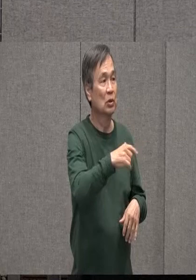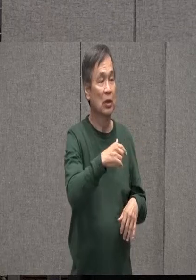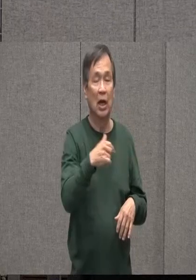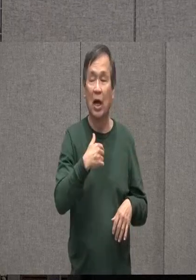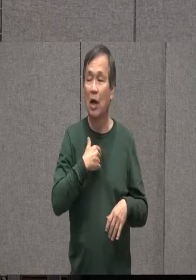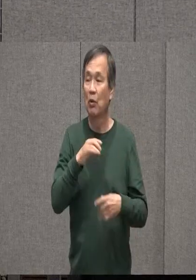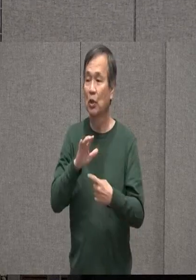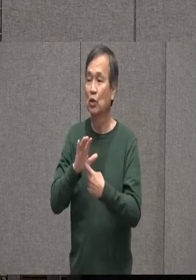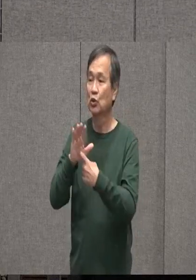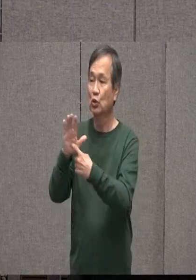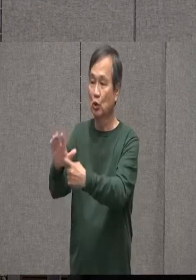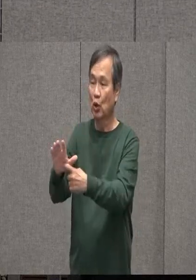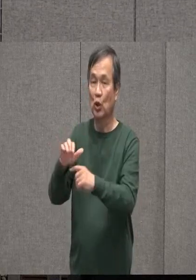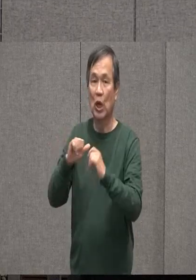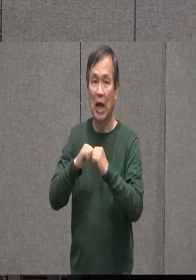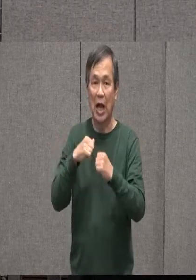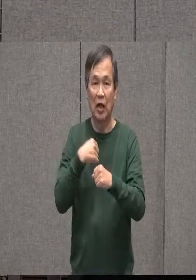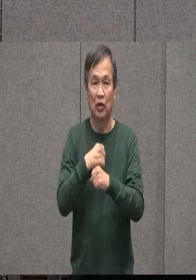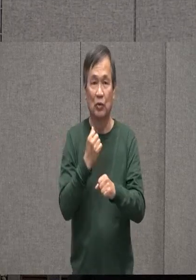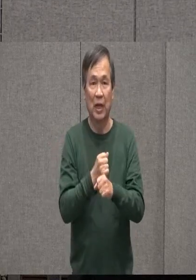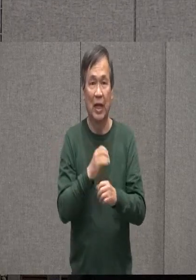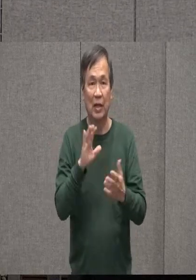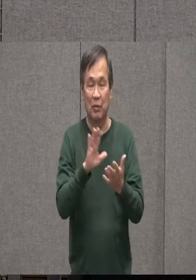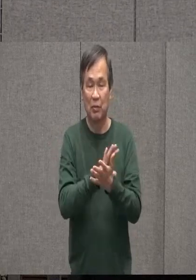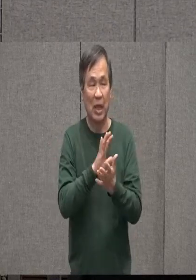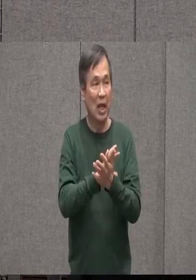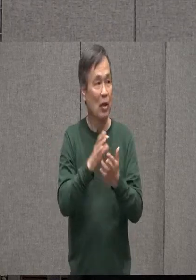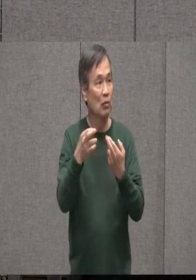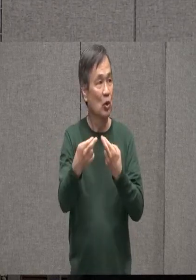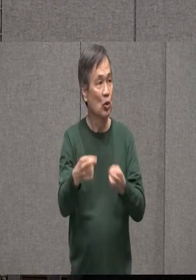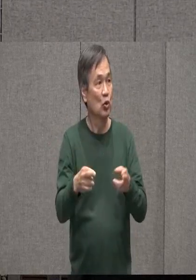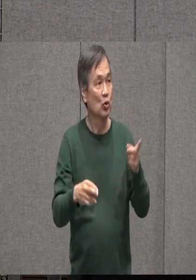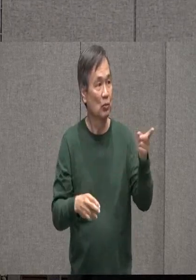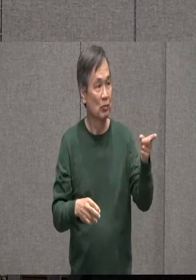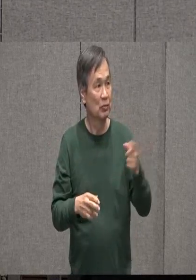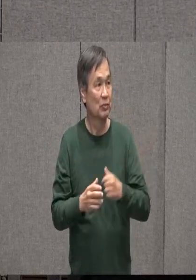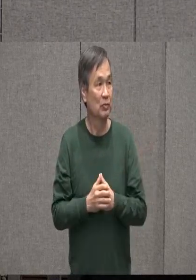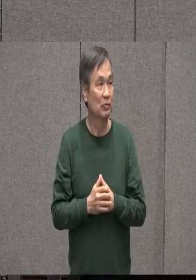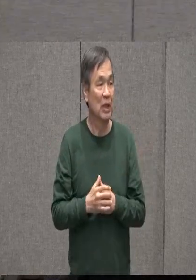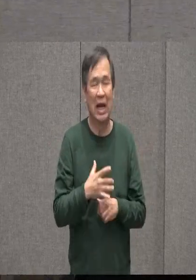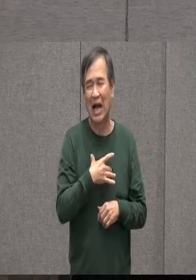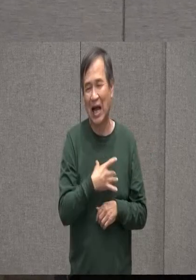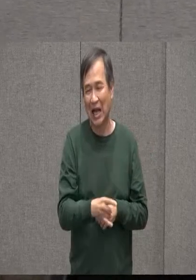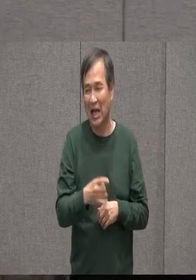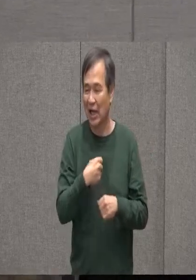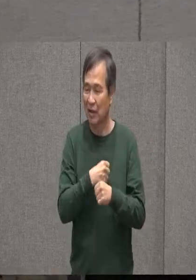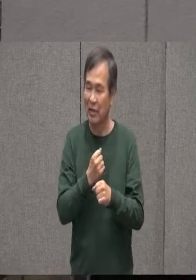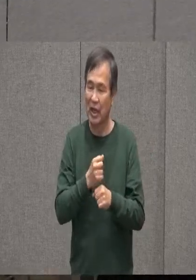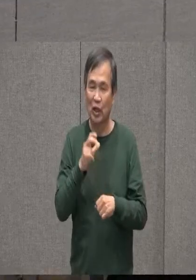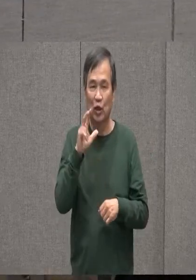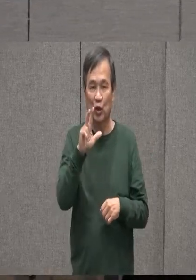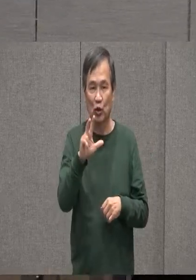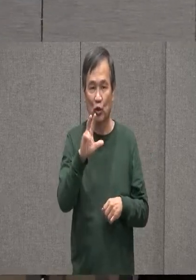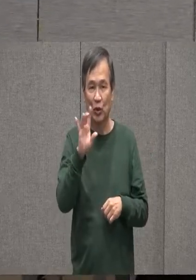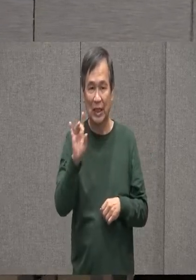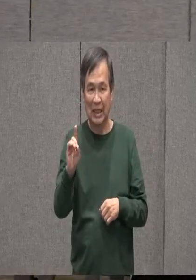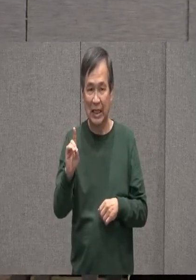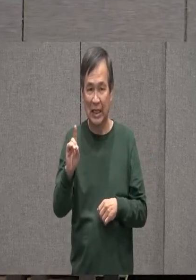how to make little paper rooms. Oh, that's cute. I like making 3D things and I really like decorating my house.